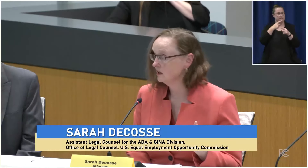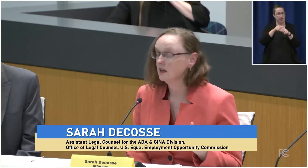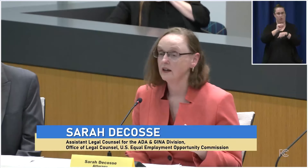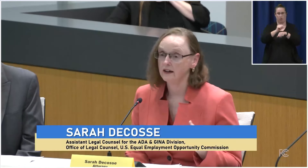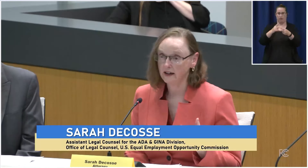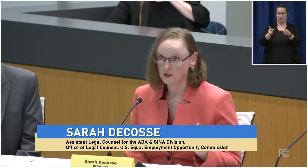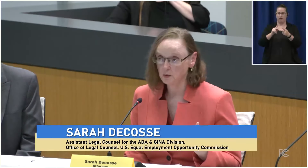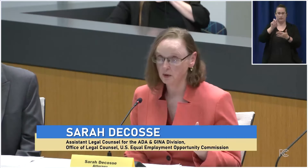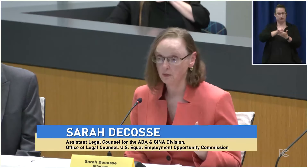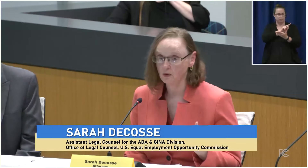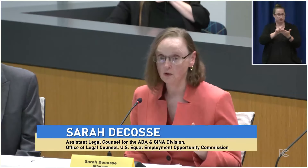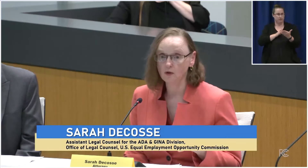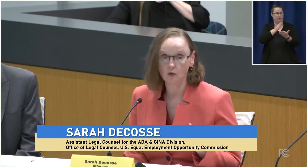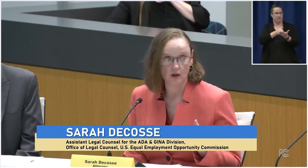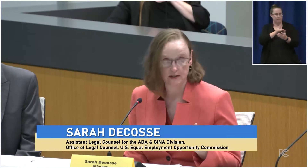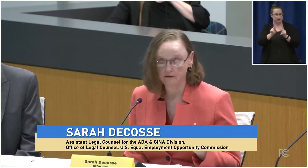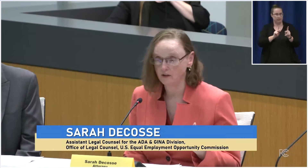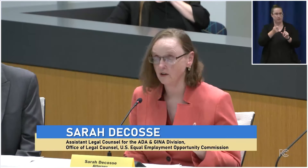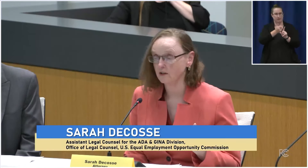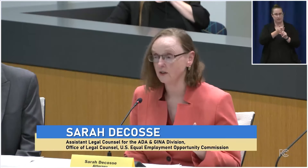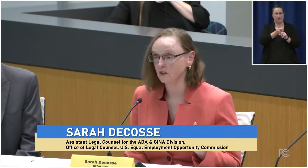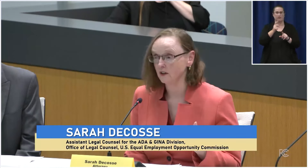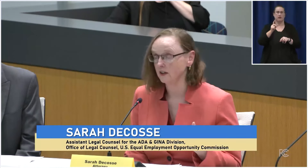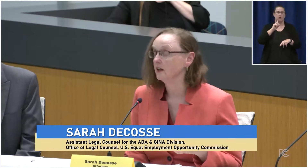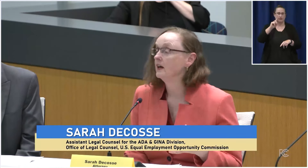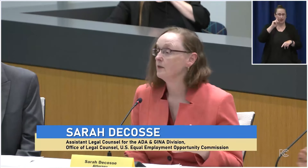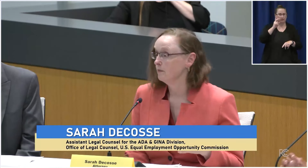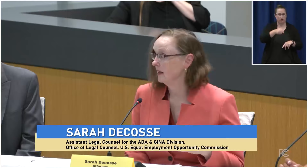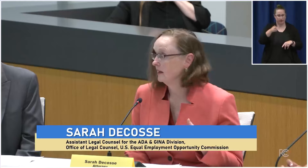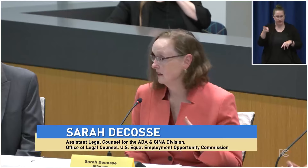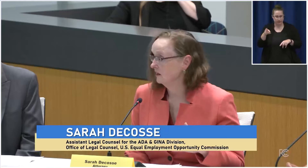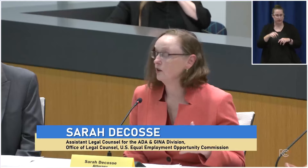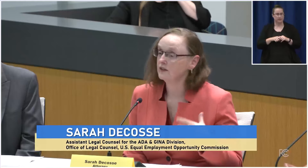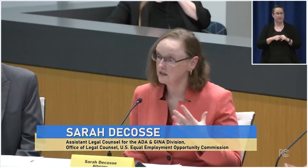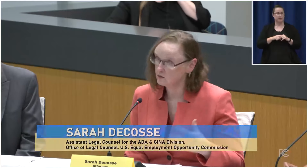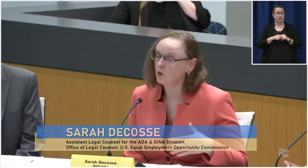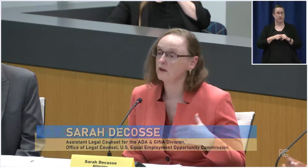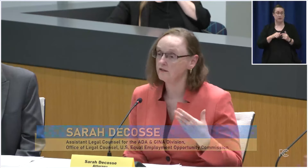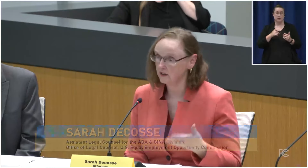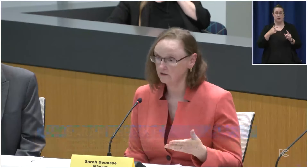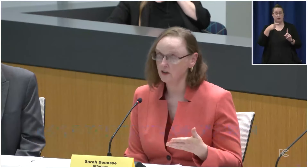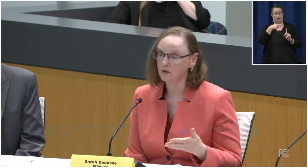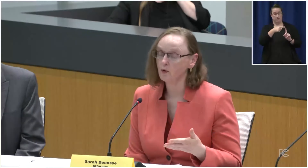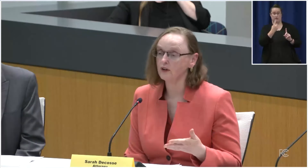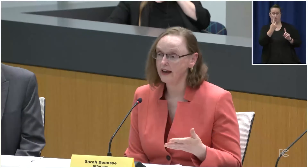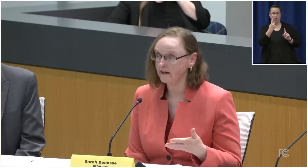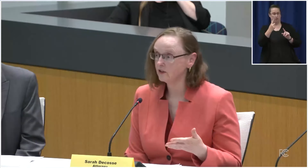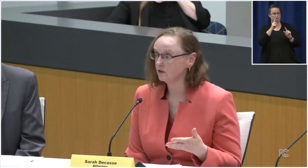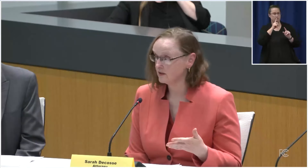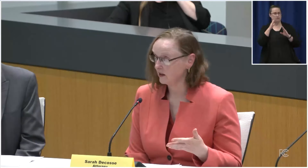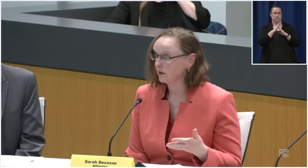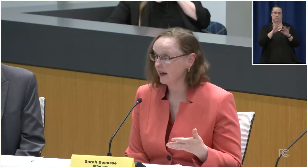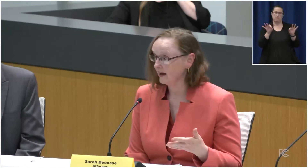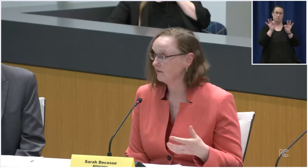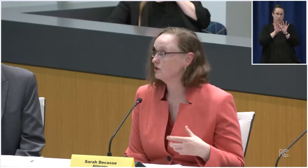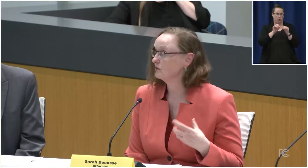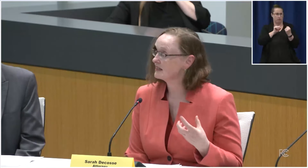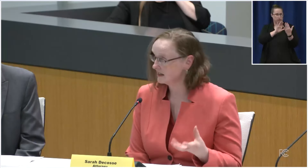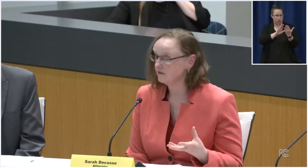AND OF COURSE WE THINK THAT WE RECOGNIZE THAT THE NUMBER OF CASES THAT WE'RE RECEIVING ABOUT WORKPLACE